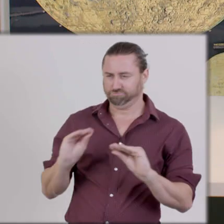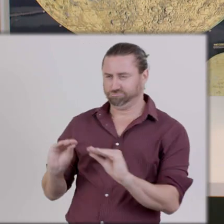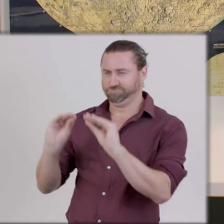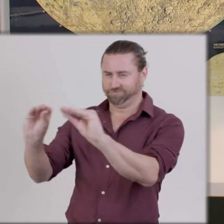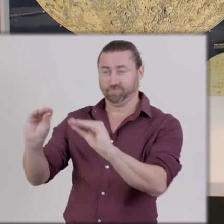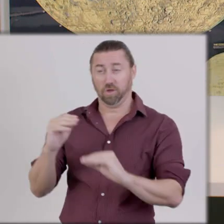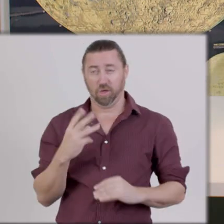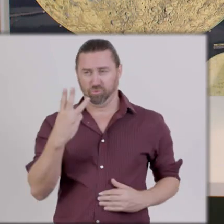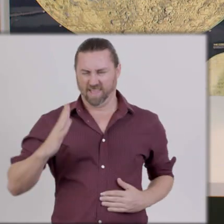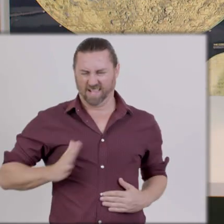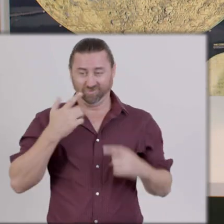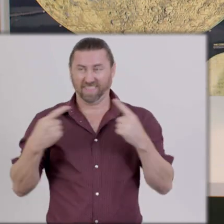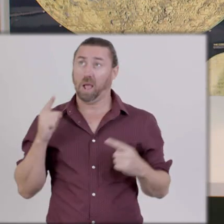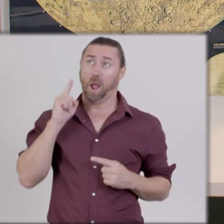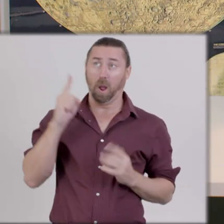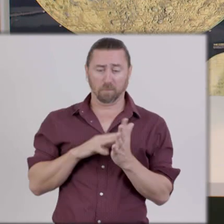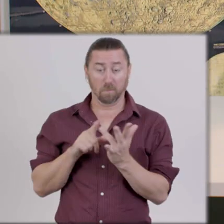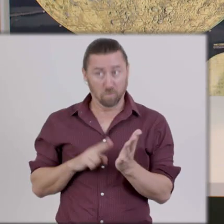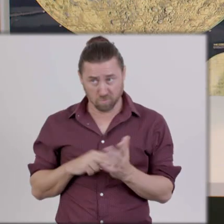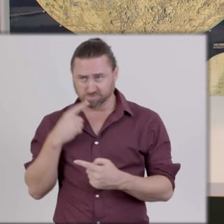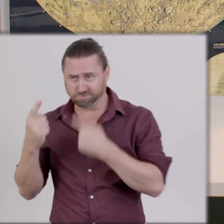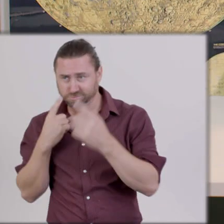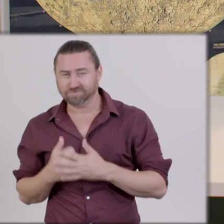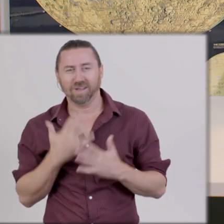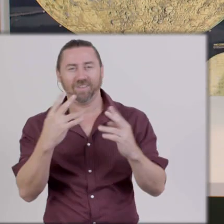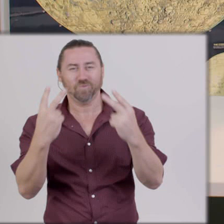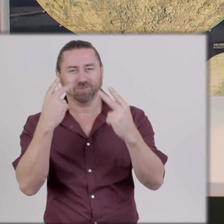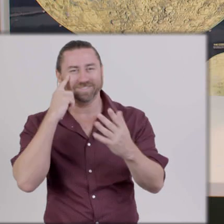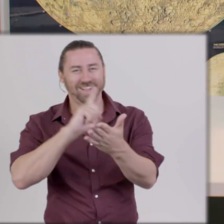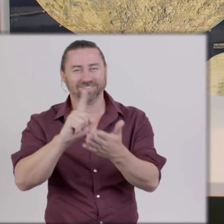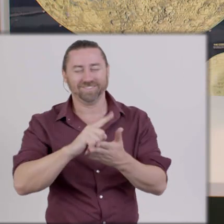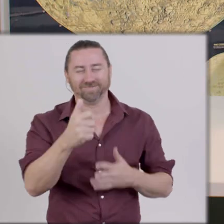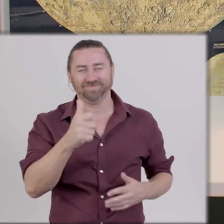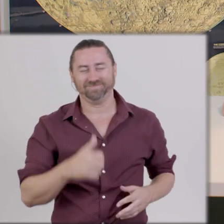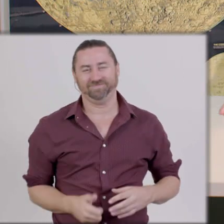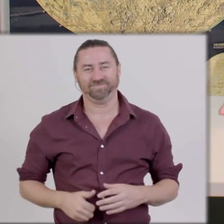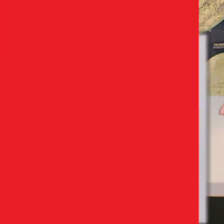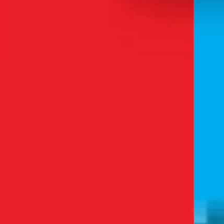three interesting facts about the moon. Thanks for watching, and see you next time!